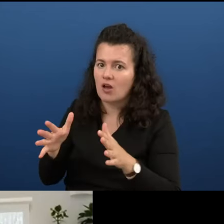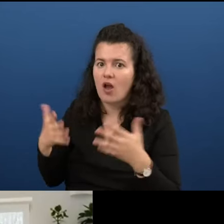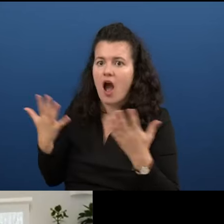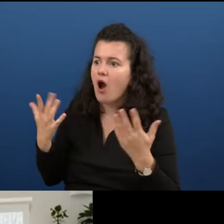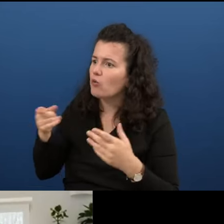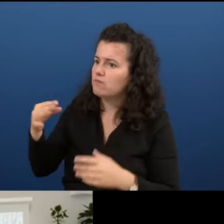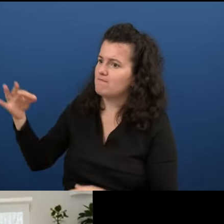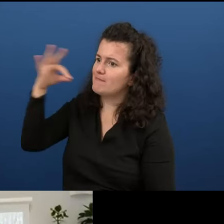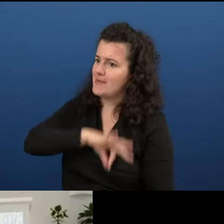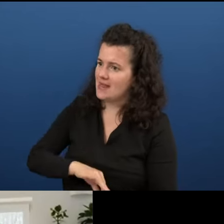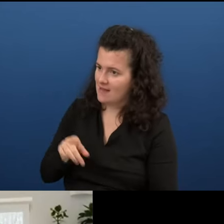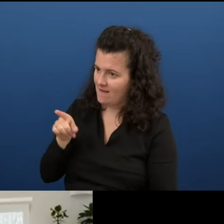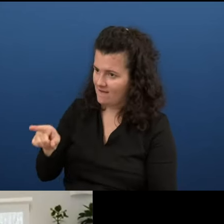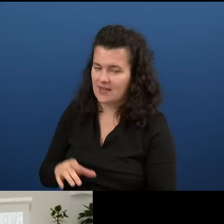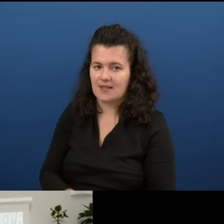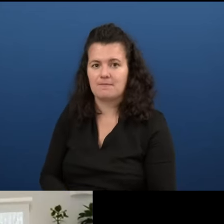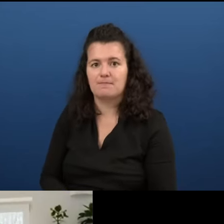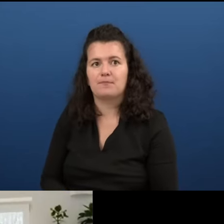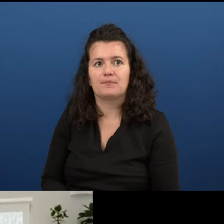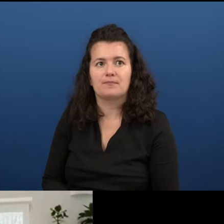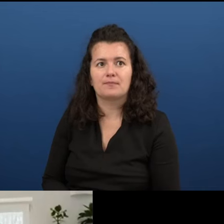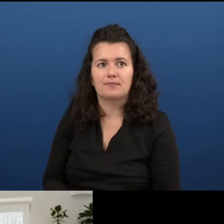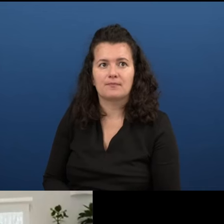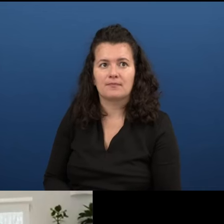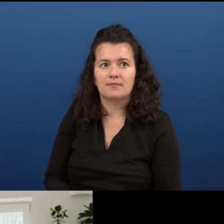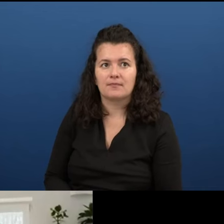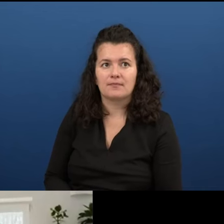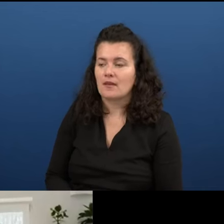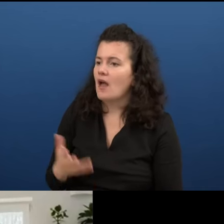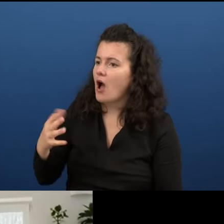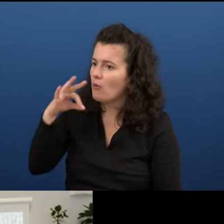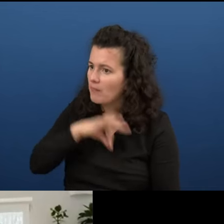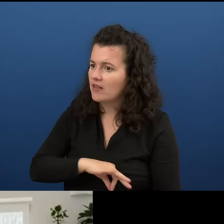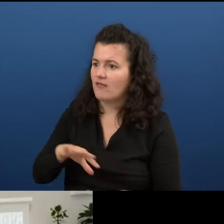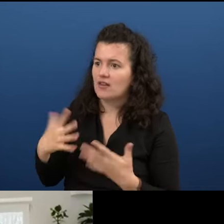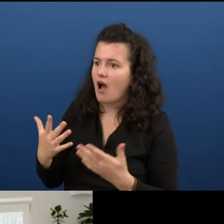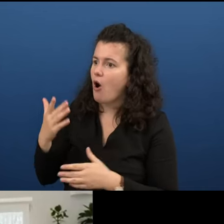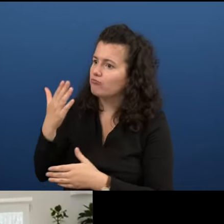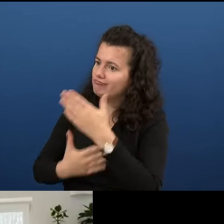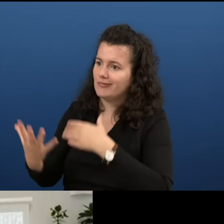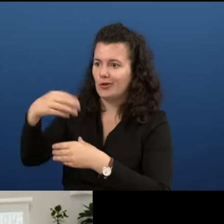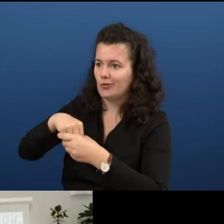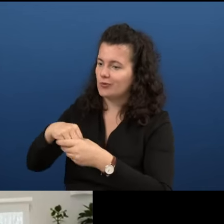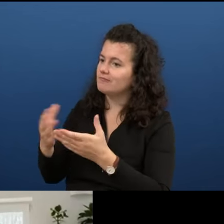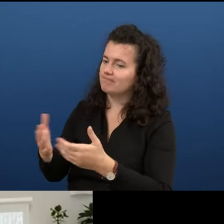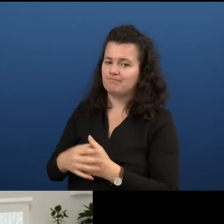this membership on your disability inclusion journey. So, over to you, Mr. Christian, no